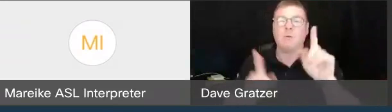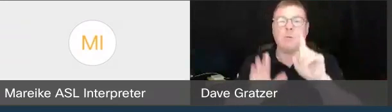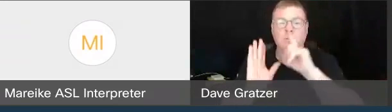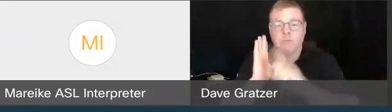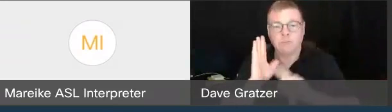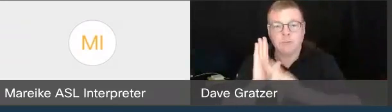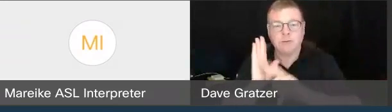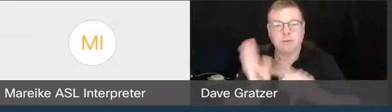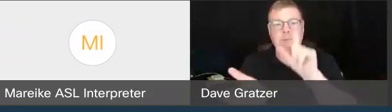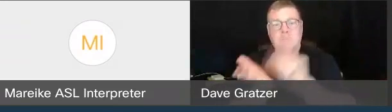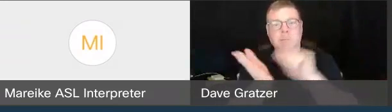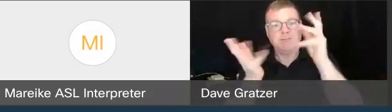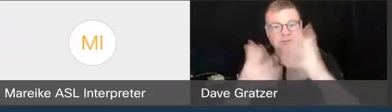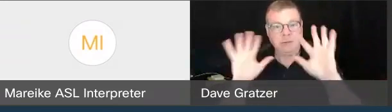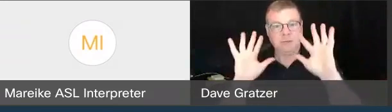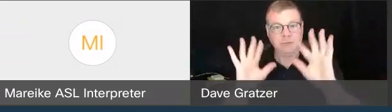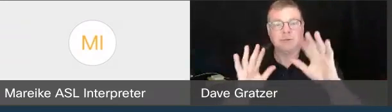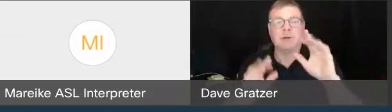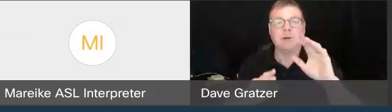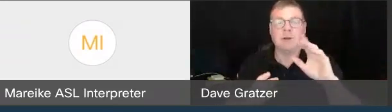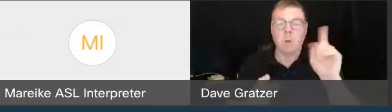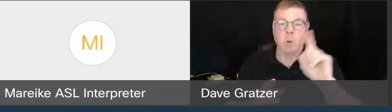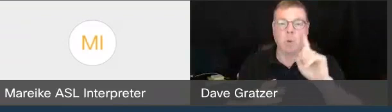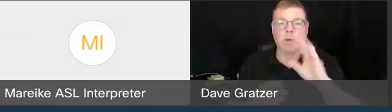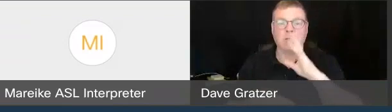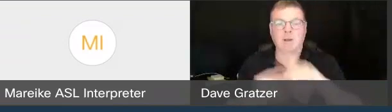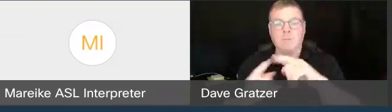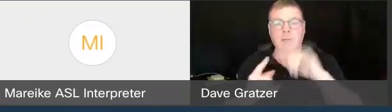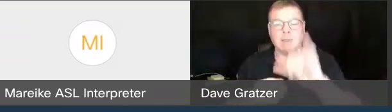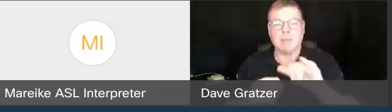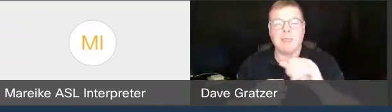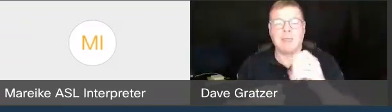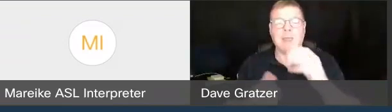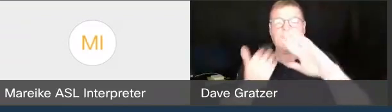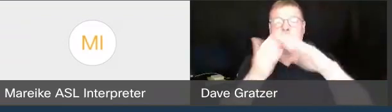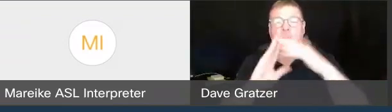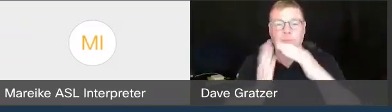the published literature is at regarding Forensic Assertive Community Treatment. So if you think